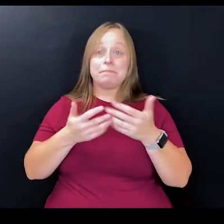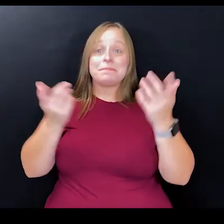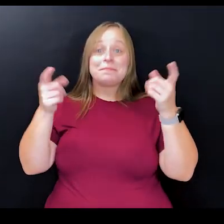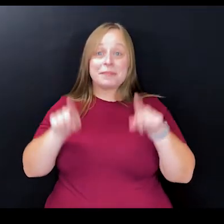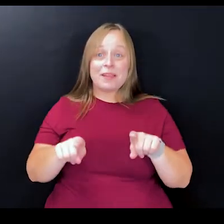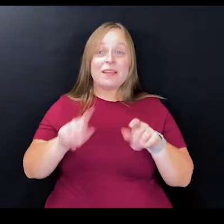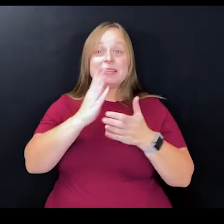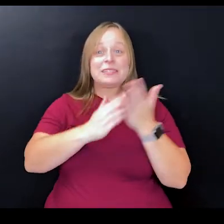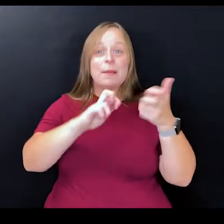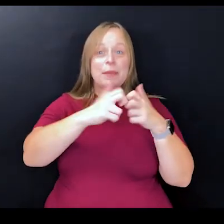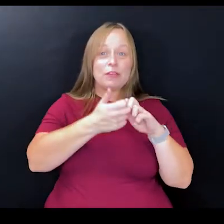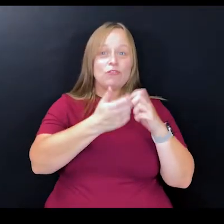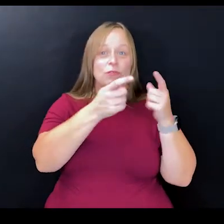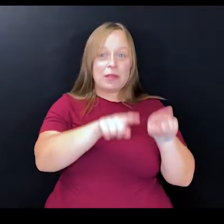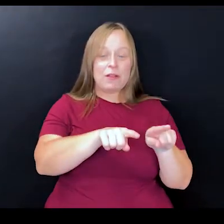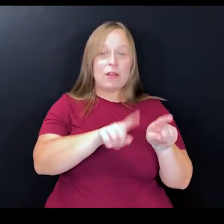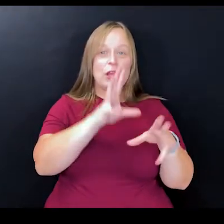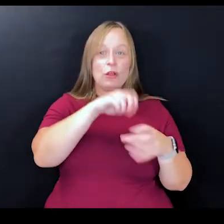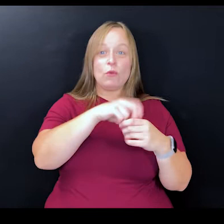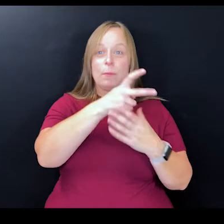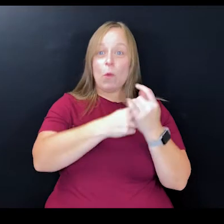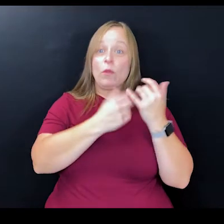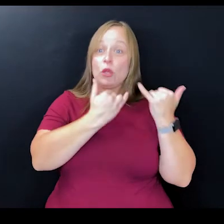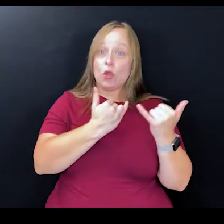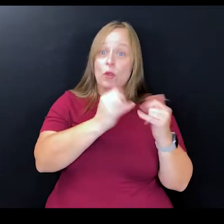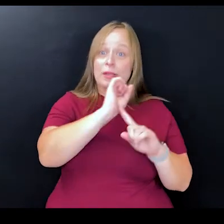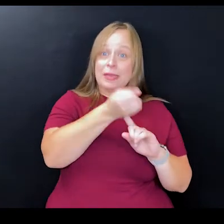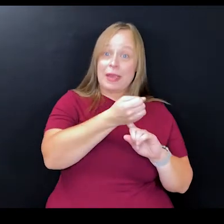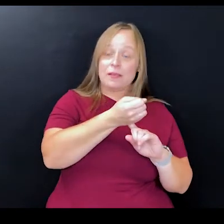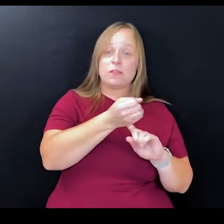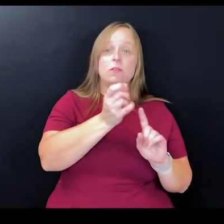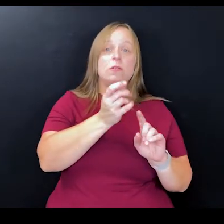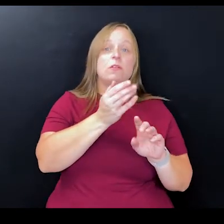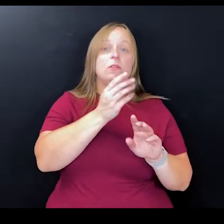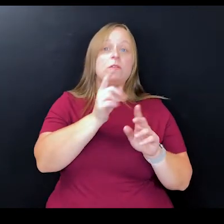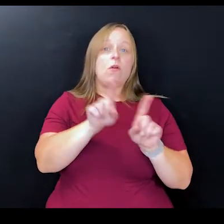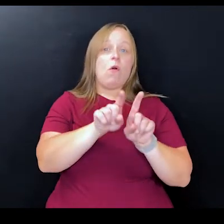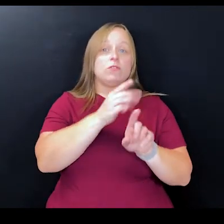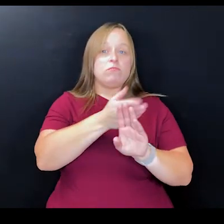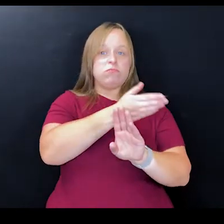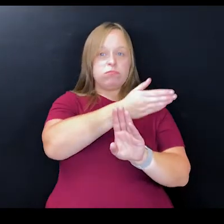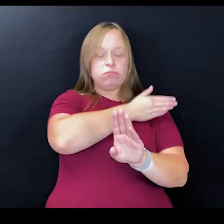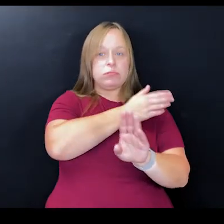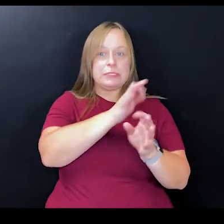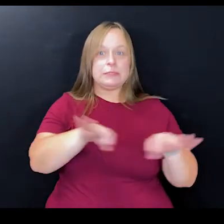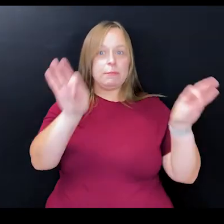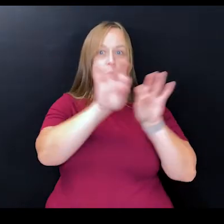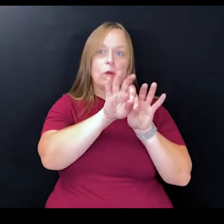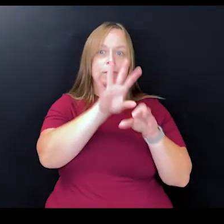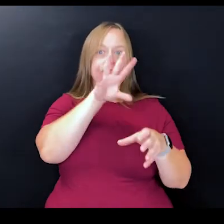some issue areas will include both current cases and also older cases of significant importance,